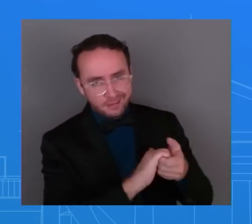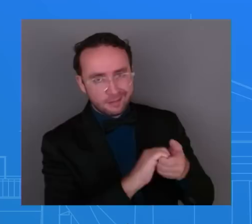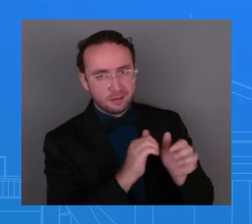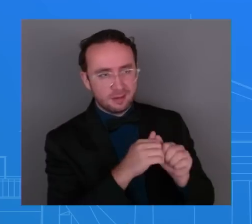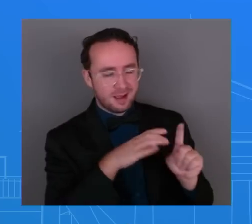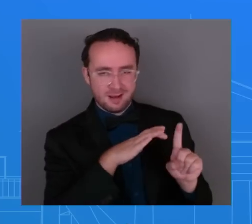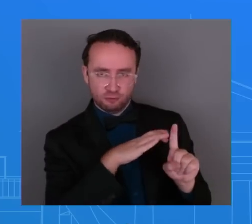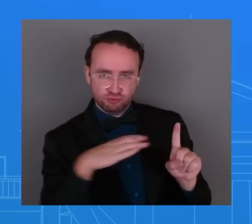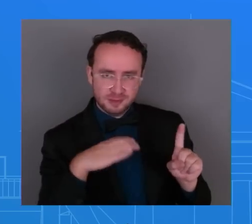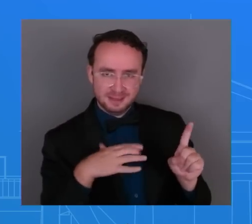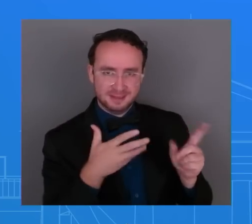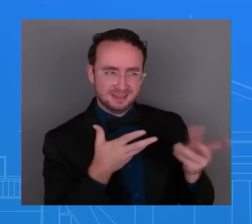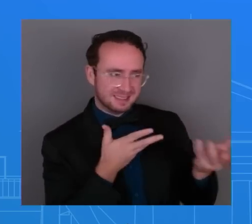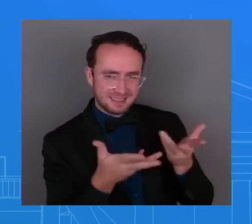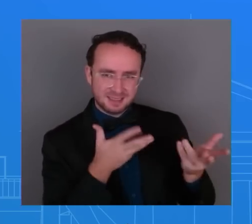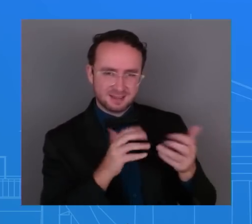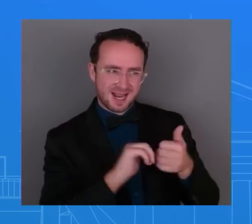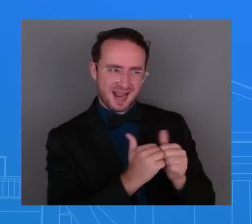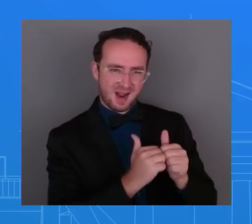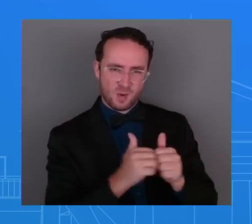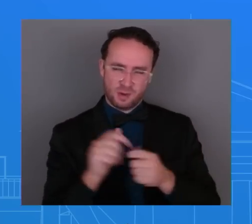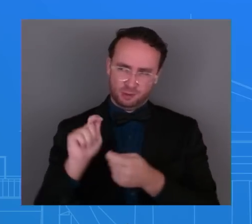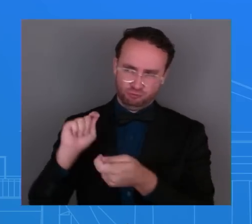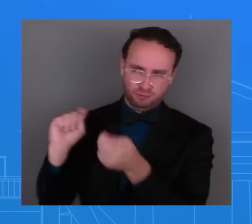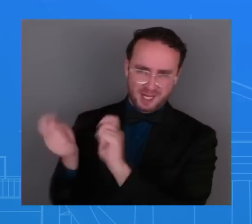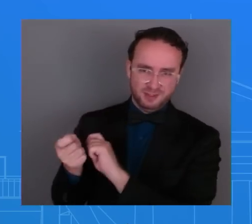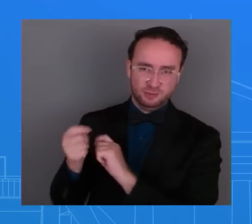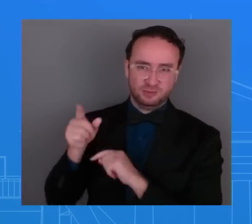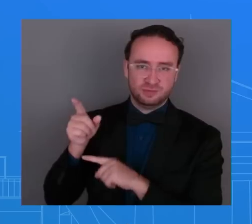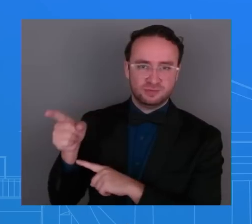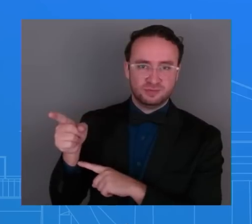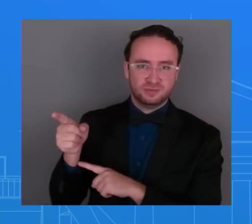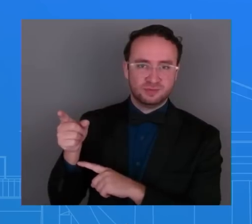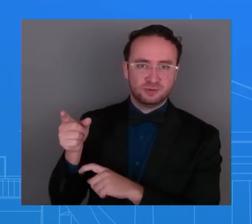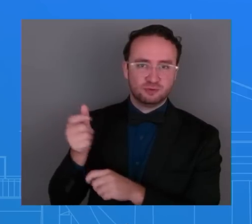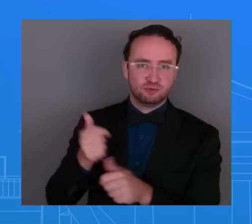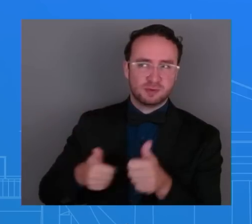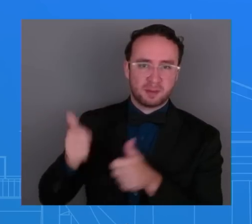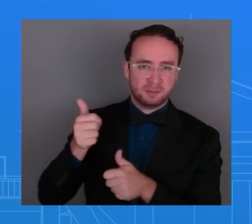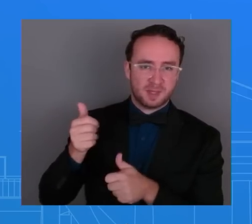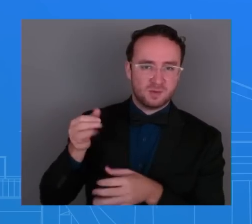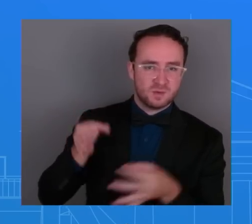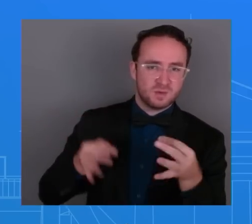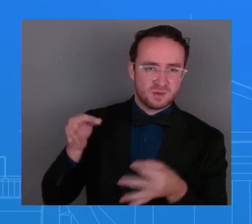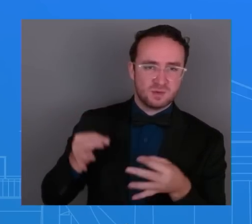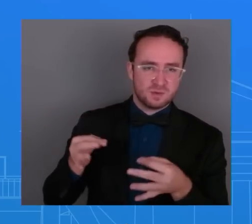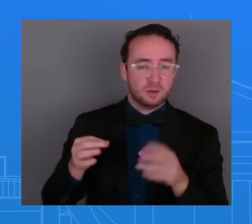And he wants to see it done in a bipartisan way. We think it's possible. The Press: Are you -- is he at all doing anything to lay the groundwork